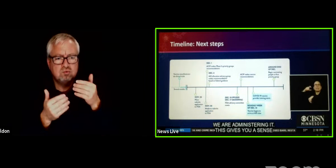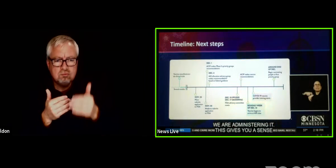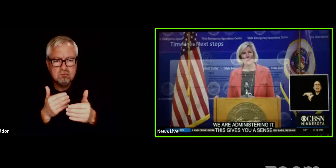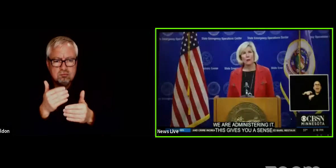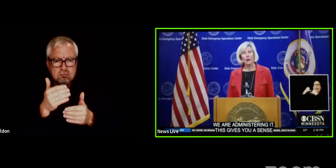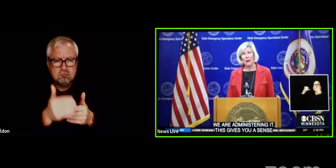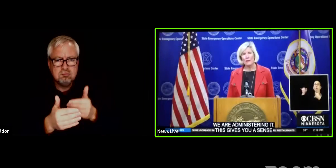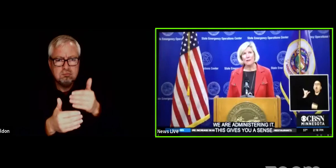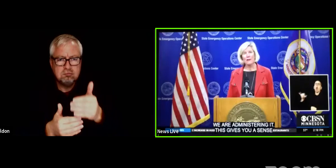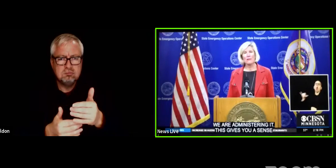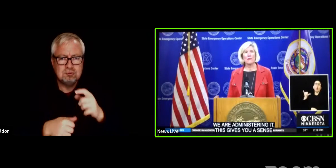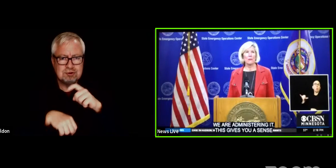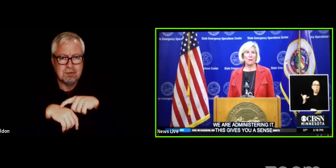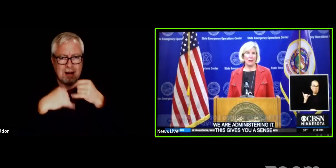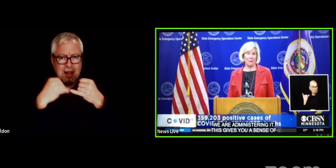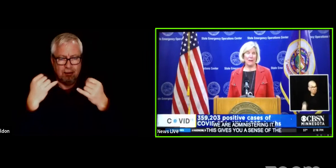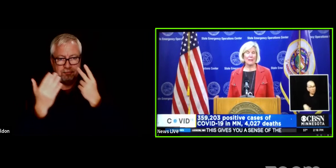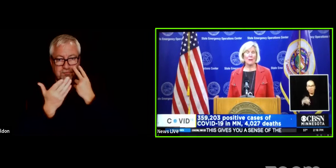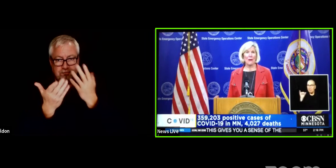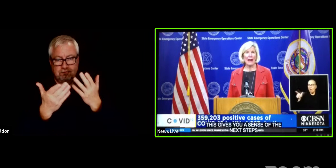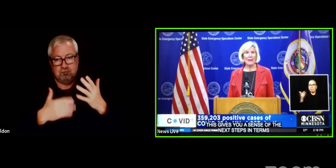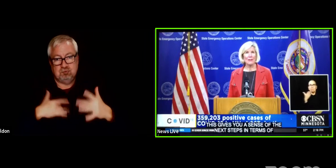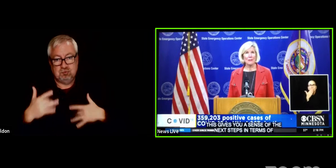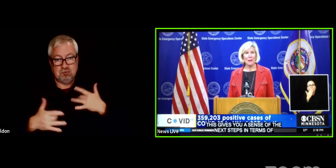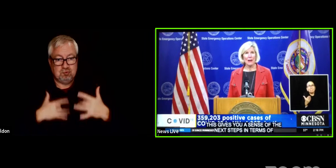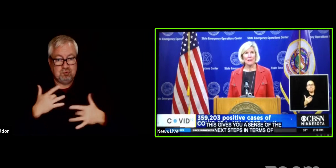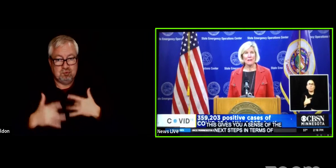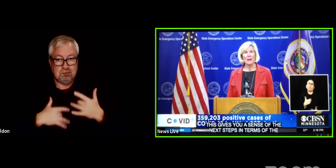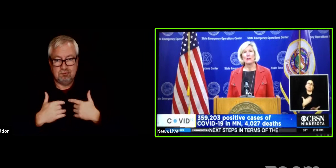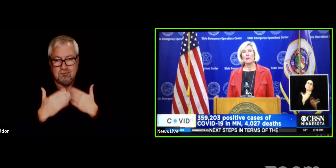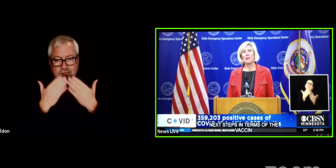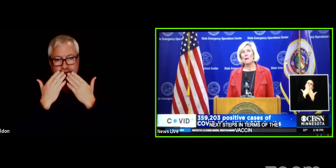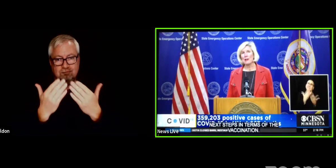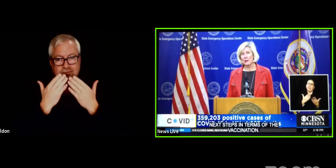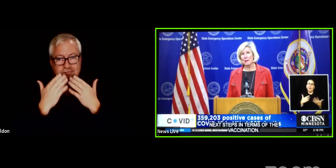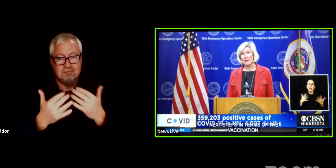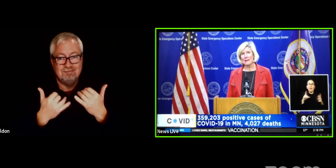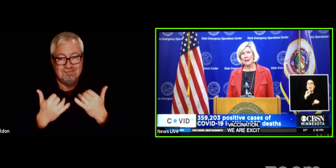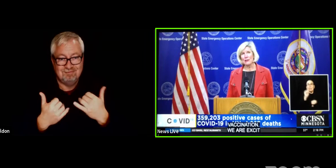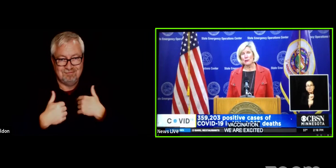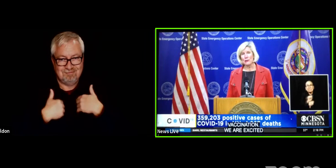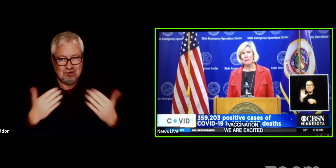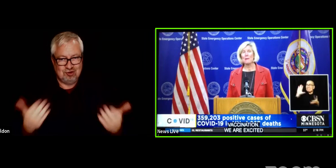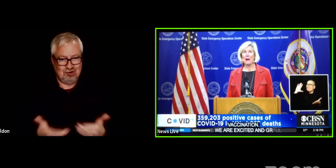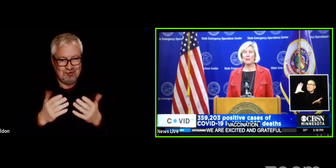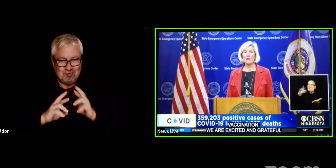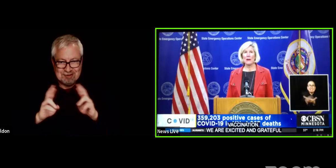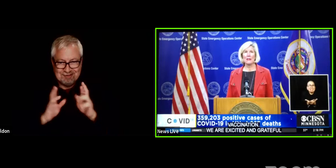WE'RE GRATEFUL FOR THE FACT THAT WE'RE AT THIS PLACE SO WE WANT YOU TO BE EXCITED, TOO, BUT WE ALSO WANT YOU TO